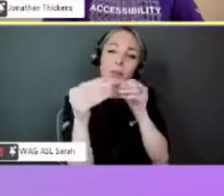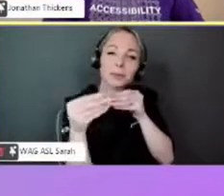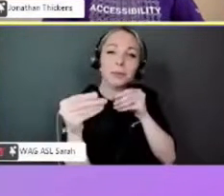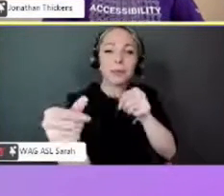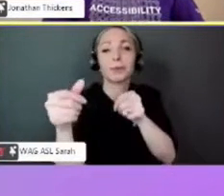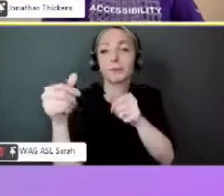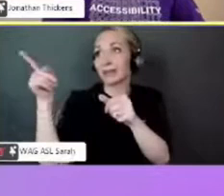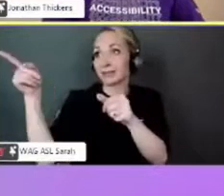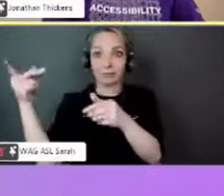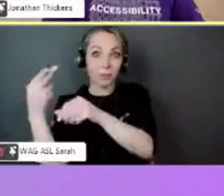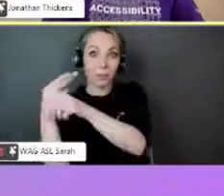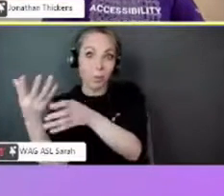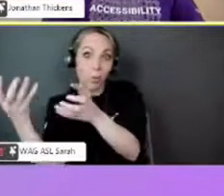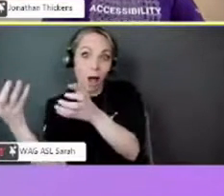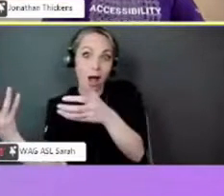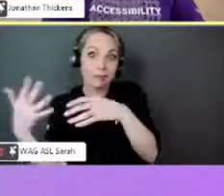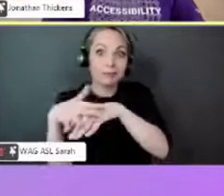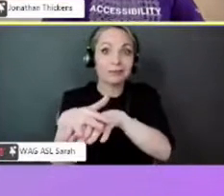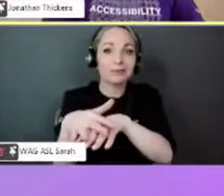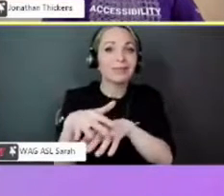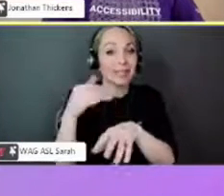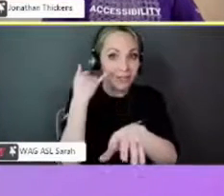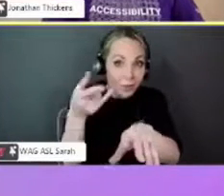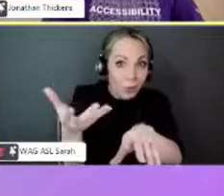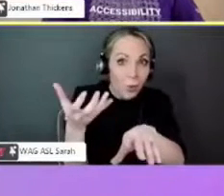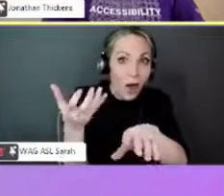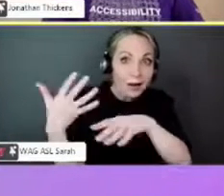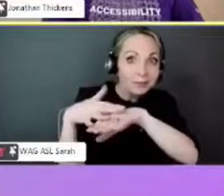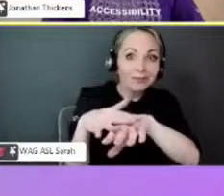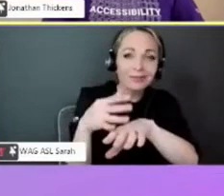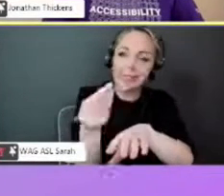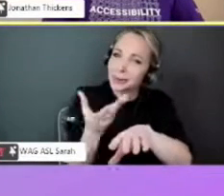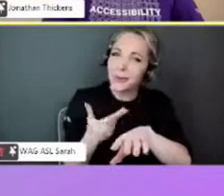Last, but definitely not least, I'm super excited to say you'll be able to try